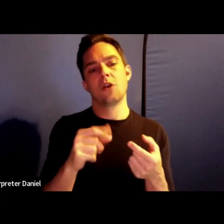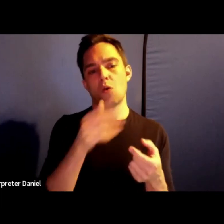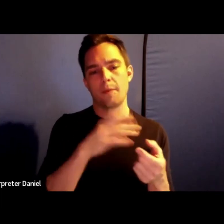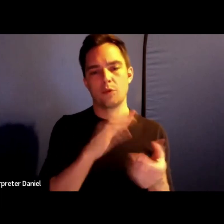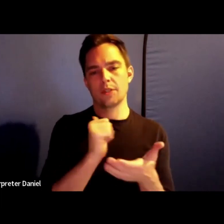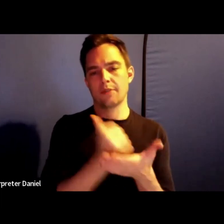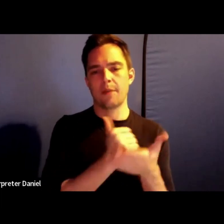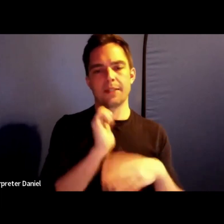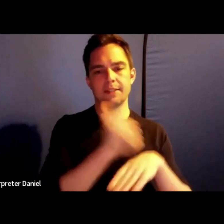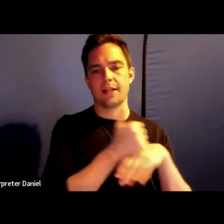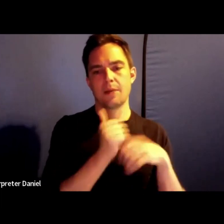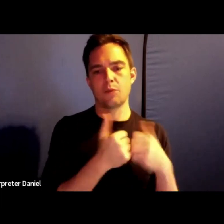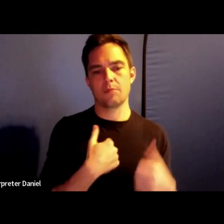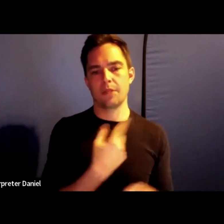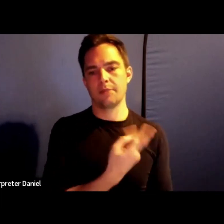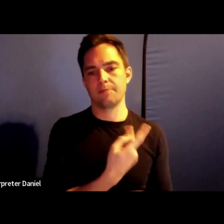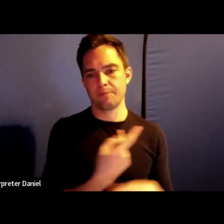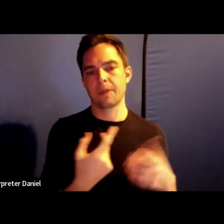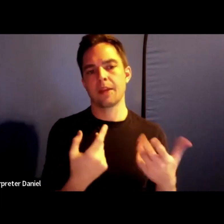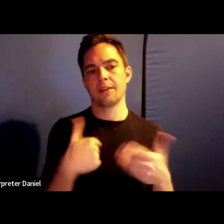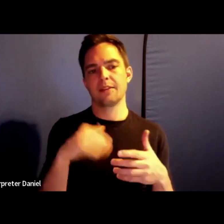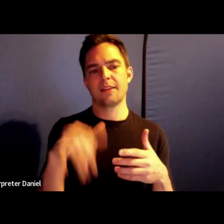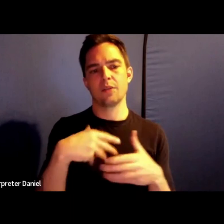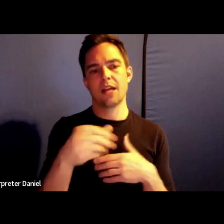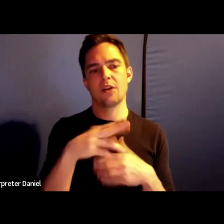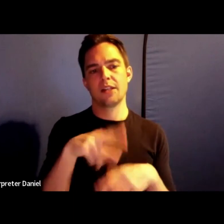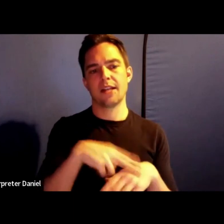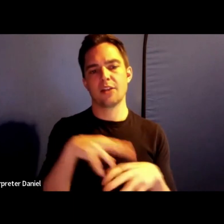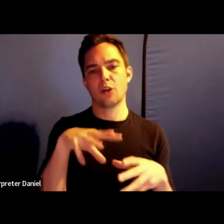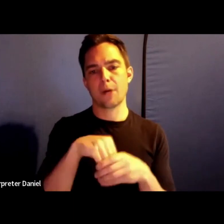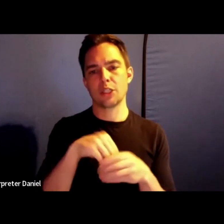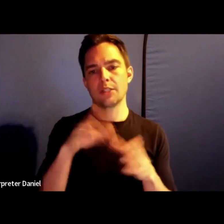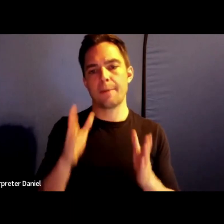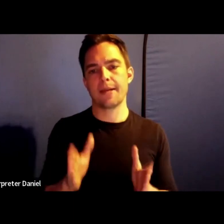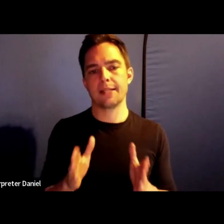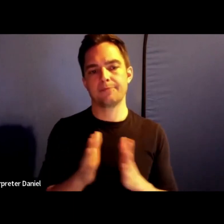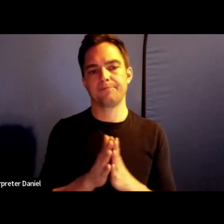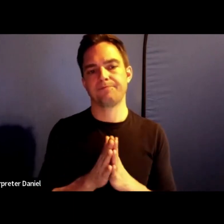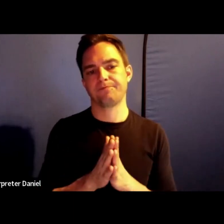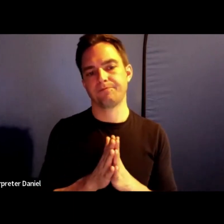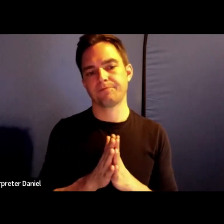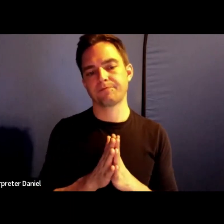up with me, I handed that was out of the national participant, National Resource Center for